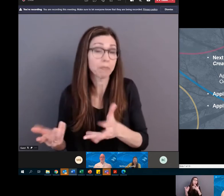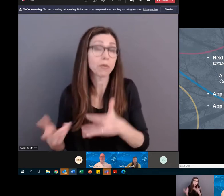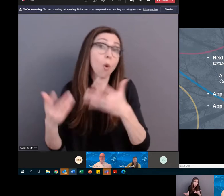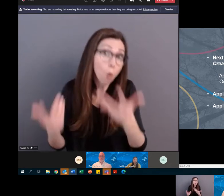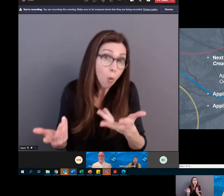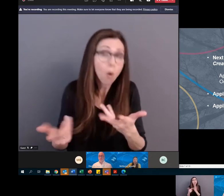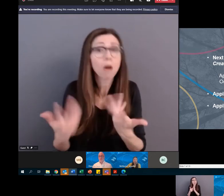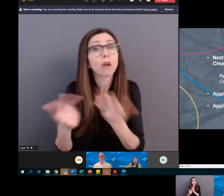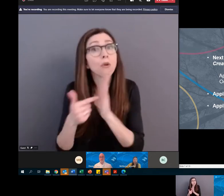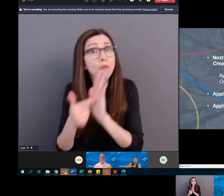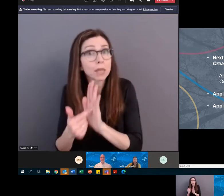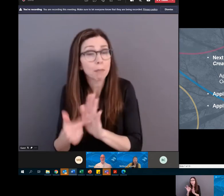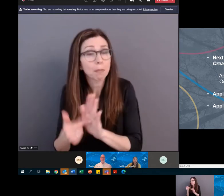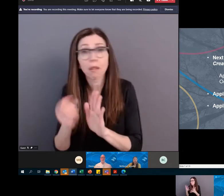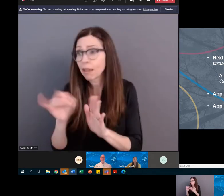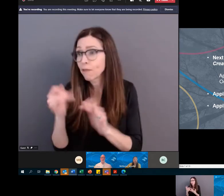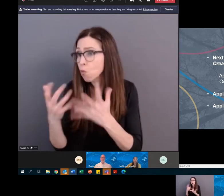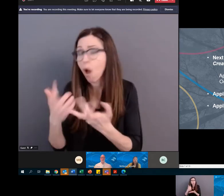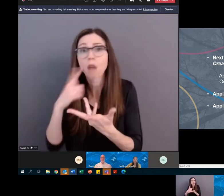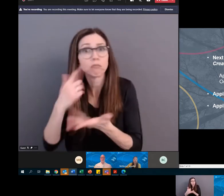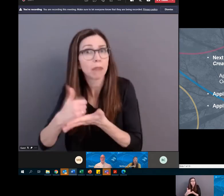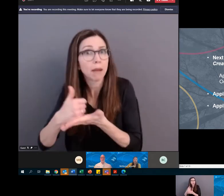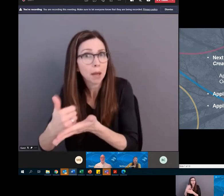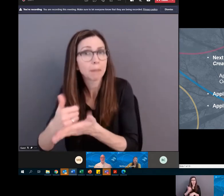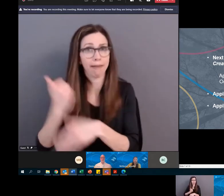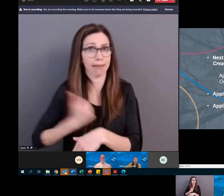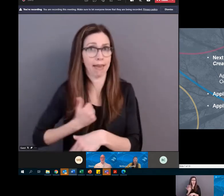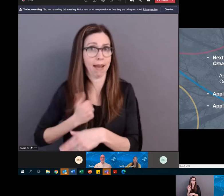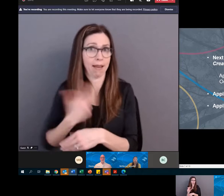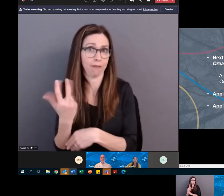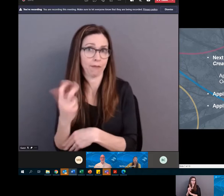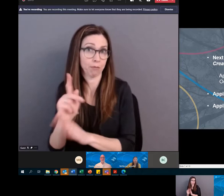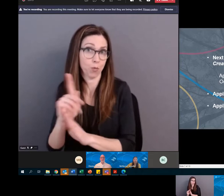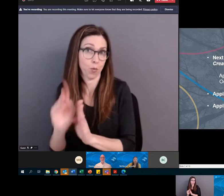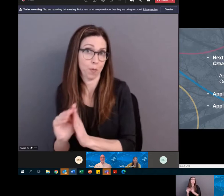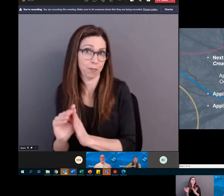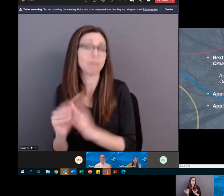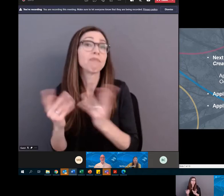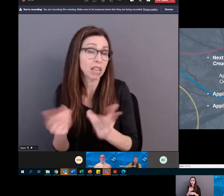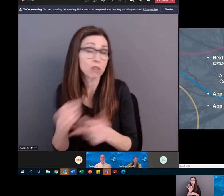Canada Council program. Details and application forms for